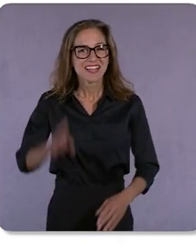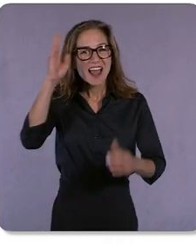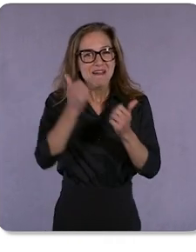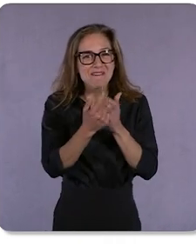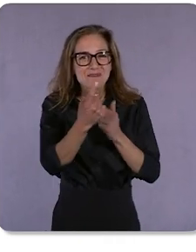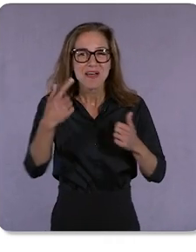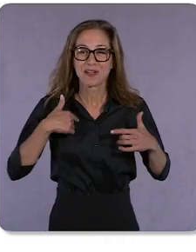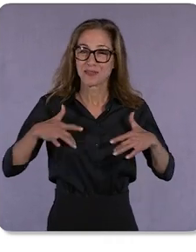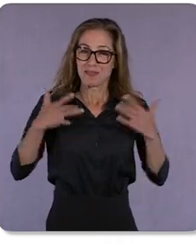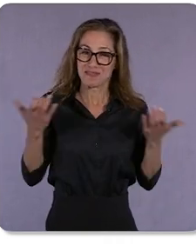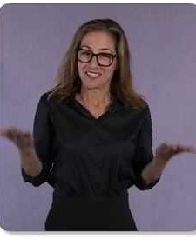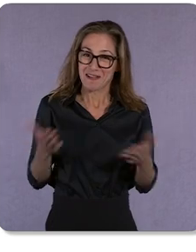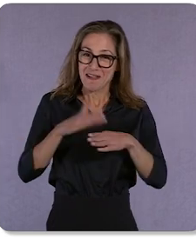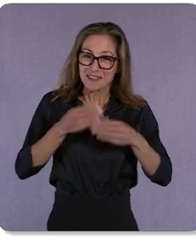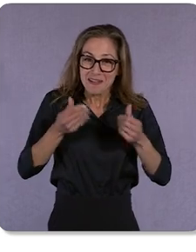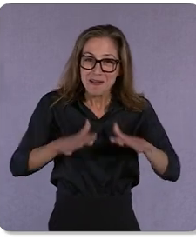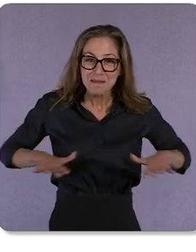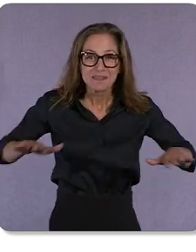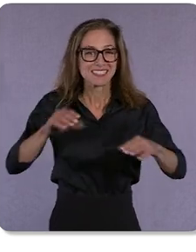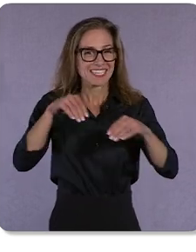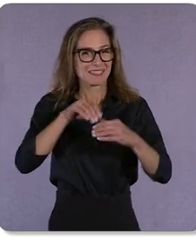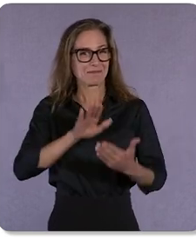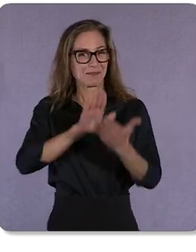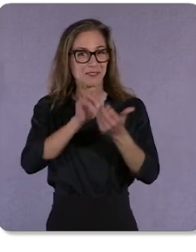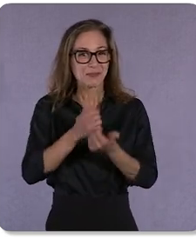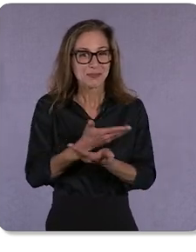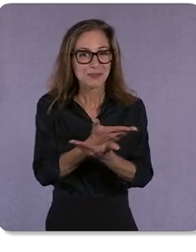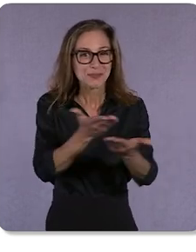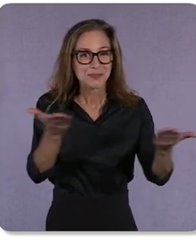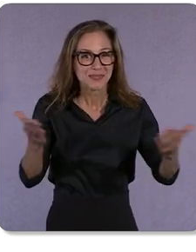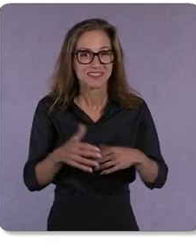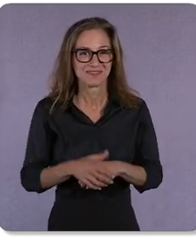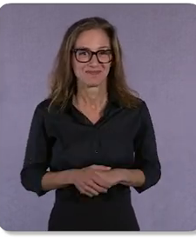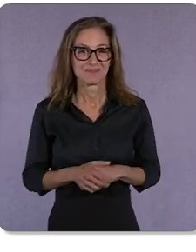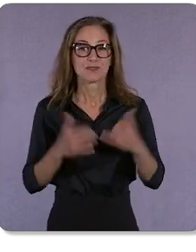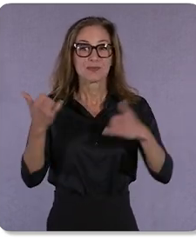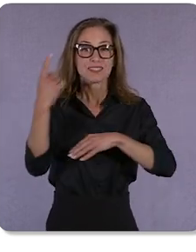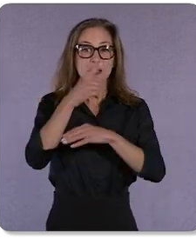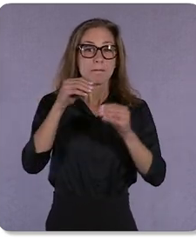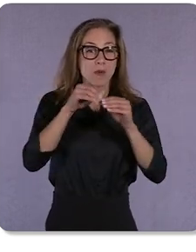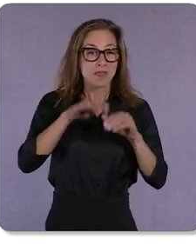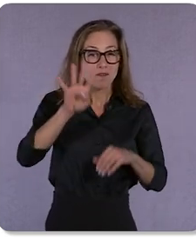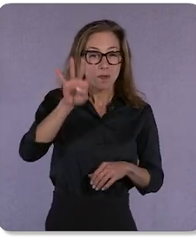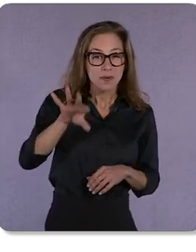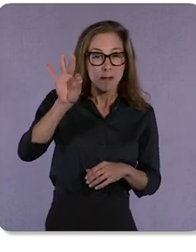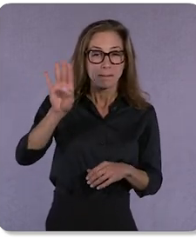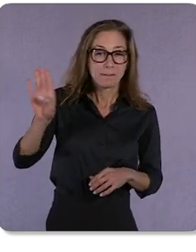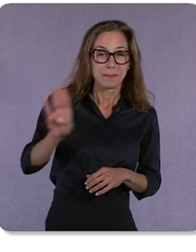back on campus and in person with all of you. Today, more than 4.9 billion people are online,